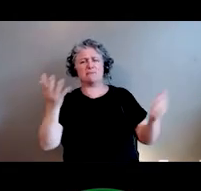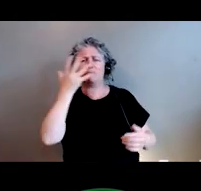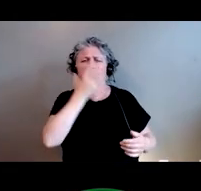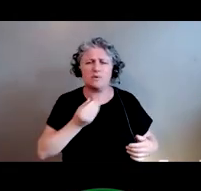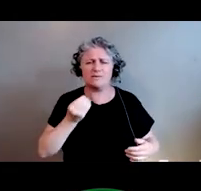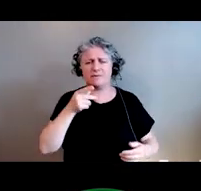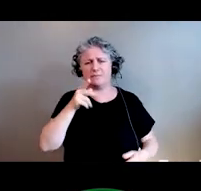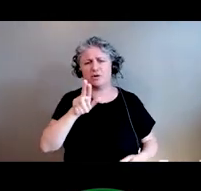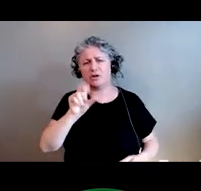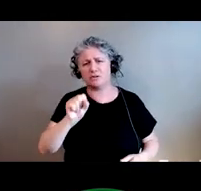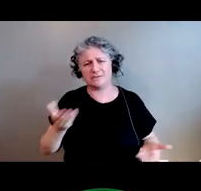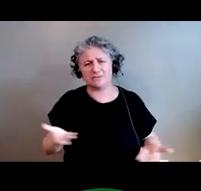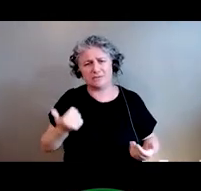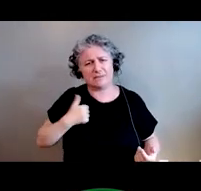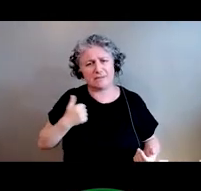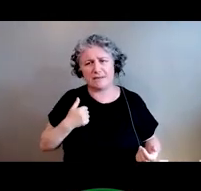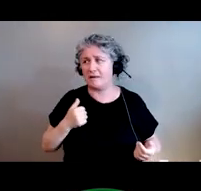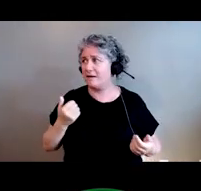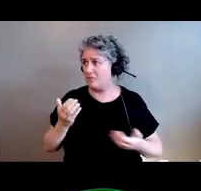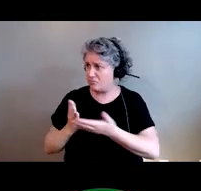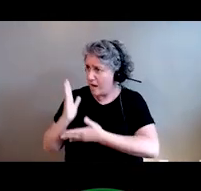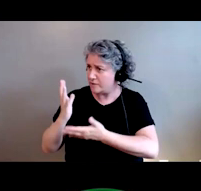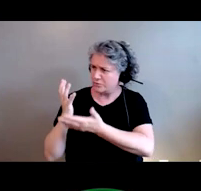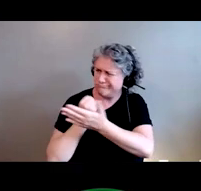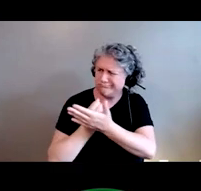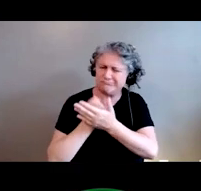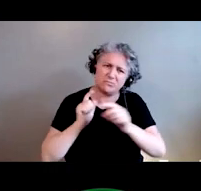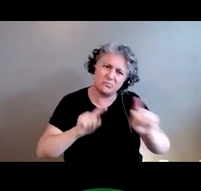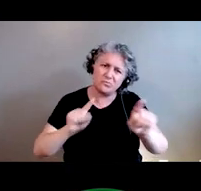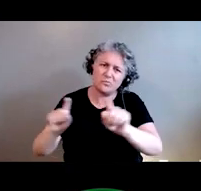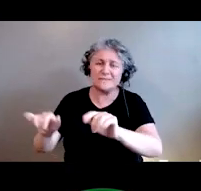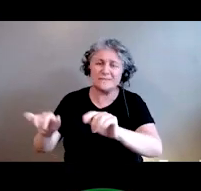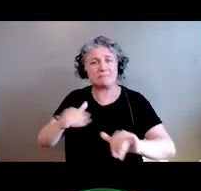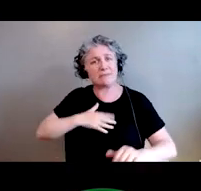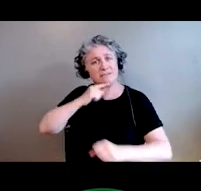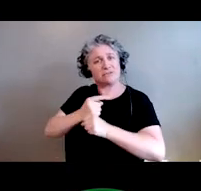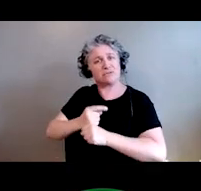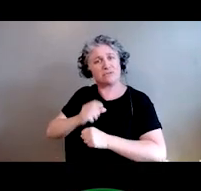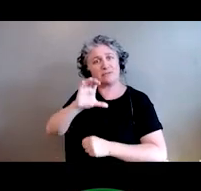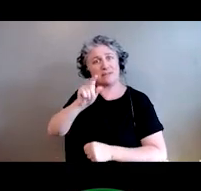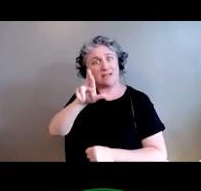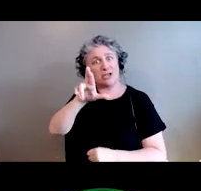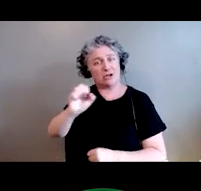that my sister Claire did all those years ago and that this lady, Quinn, as in this picture right here.